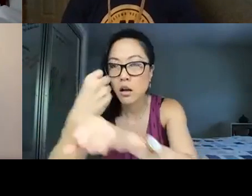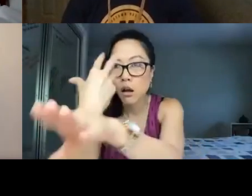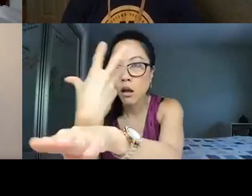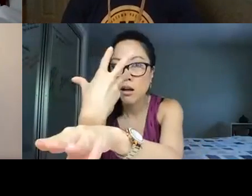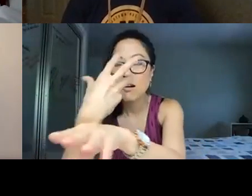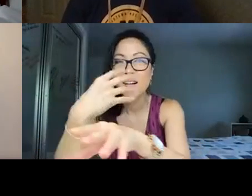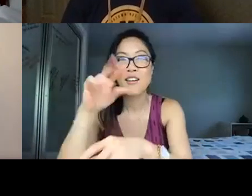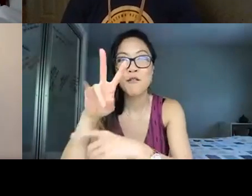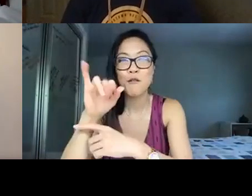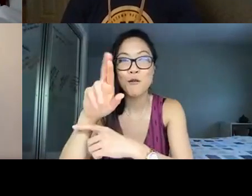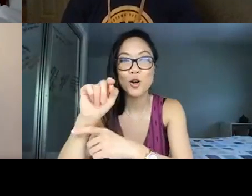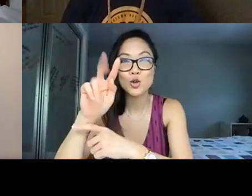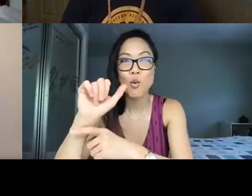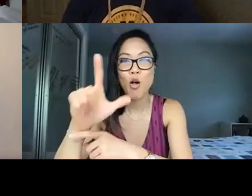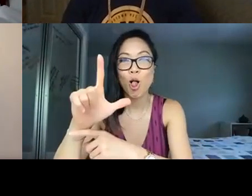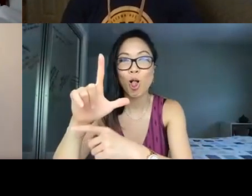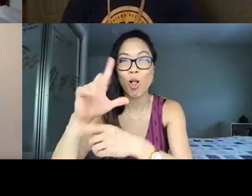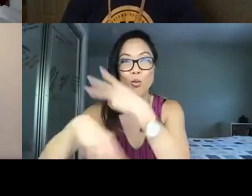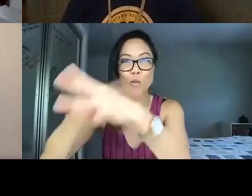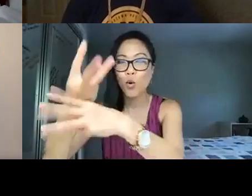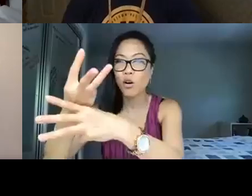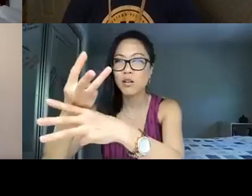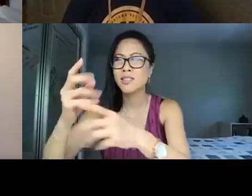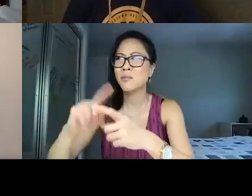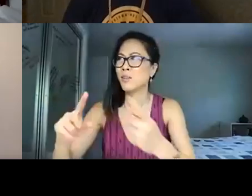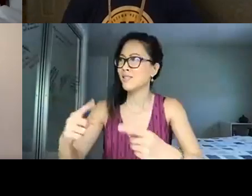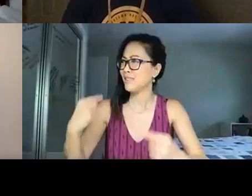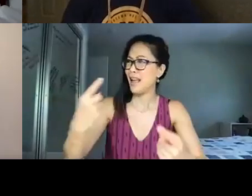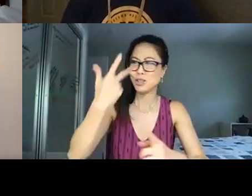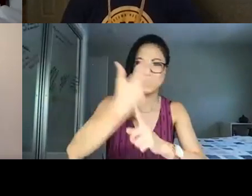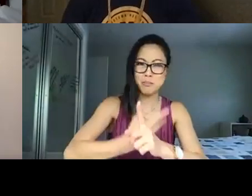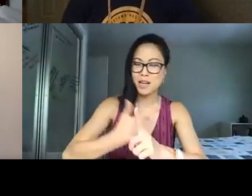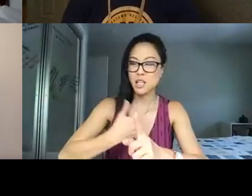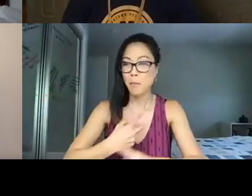but the on the virtual world is where you're understanding all the violence that's happening everywhere else, all the